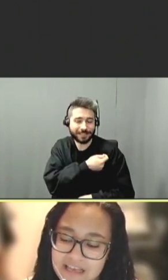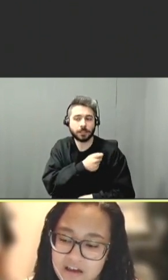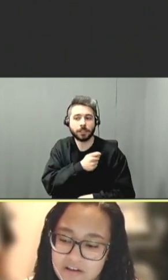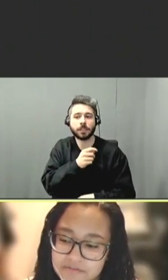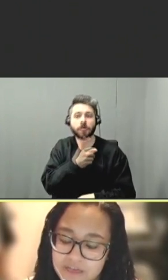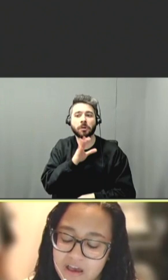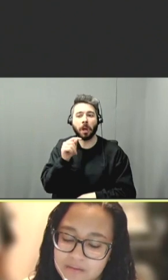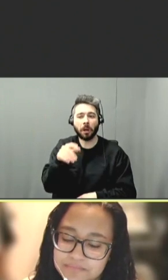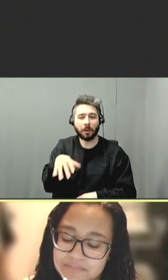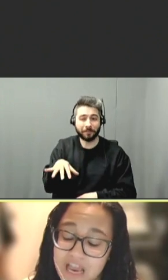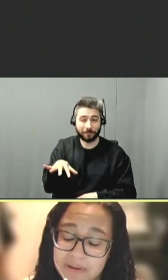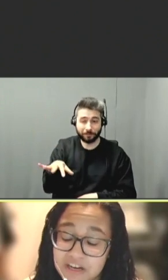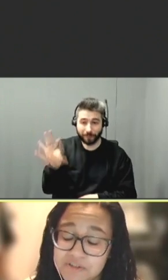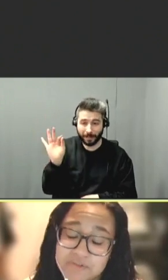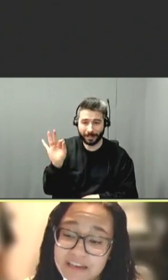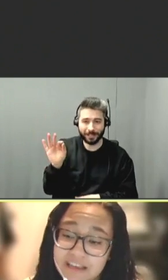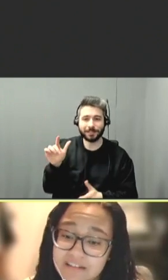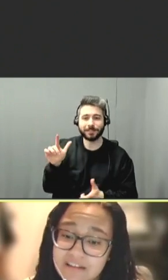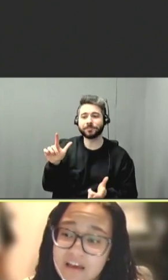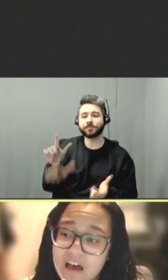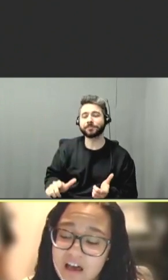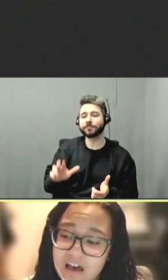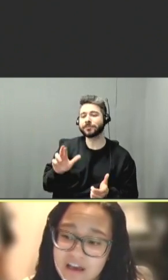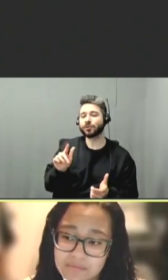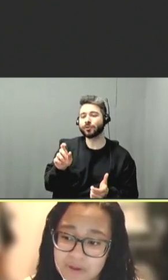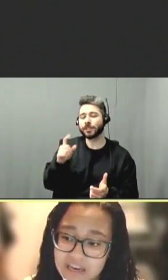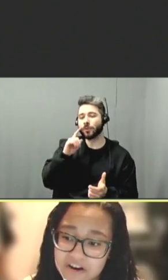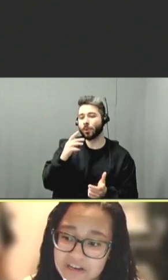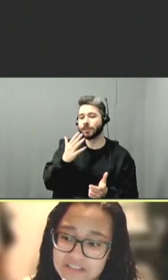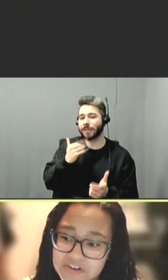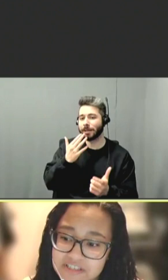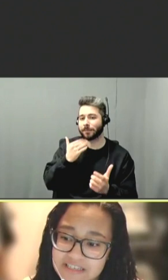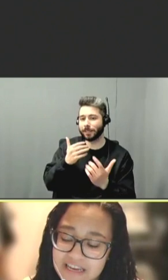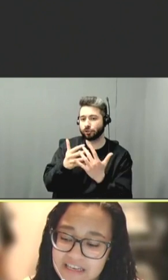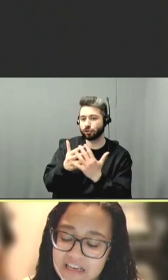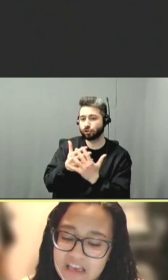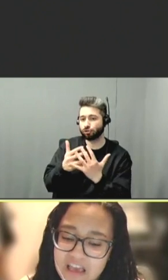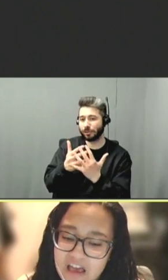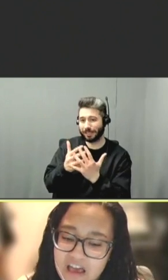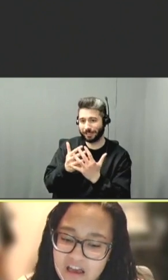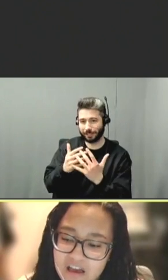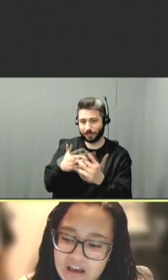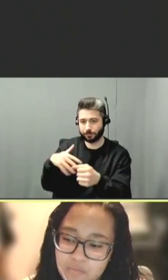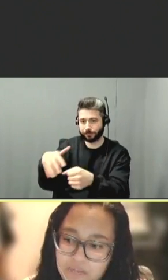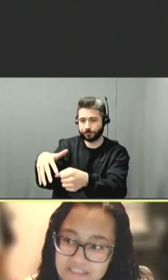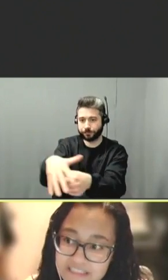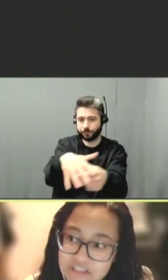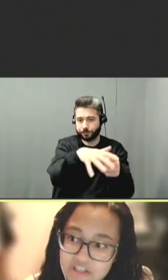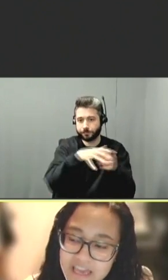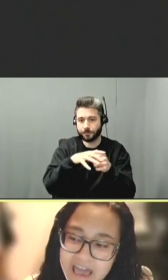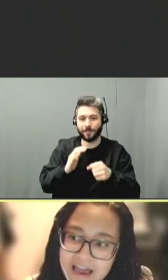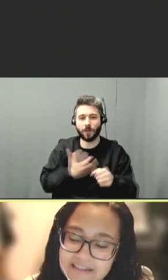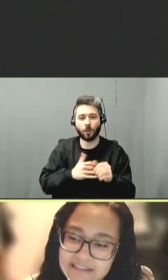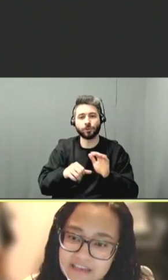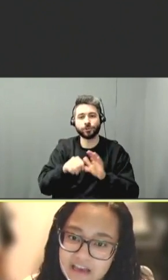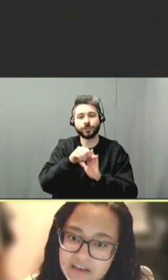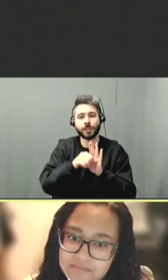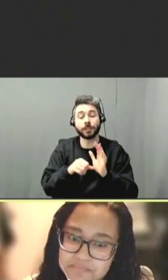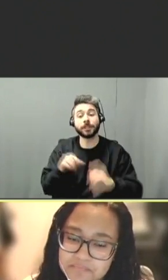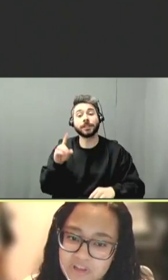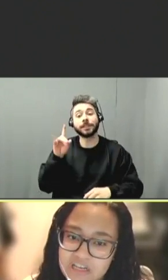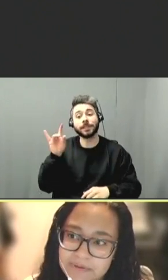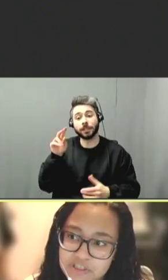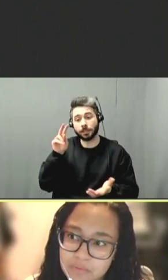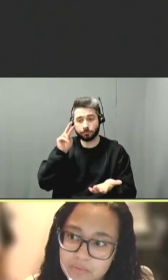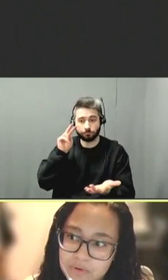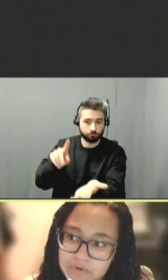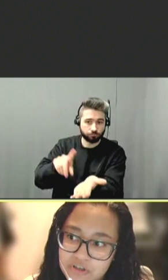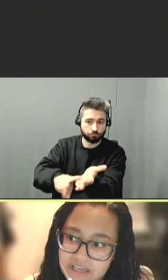of diabetic screening in many areas of our state. We did look at -- especially when we were looking